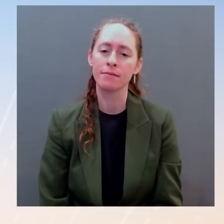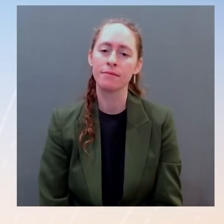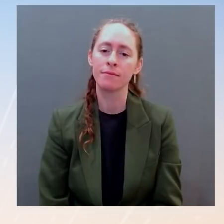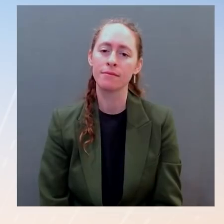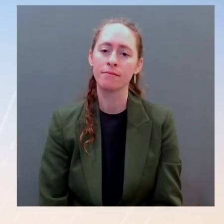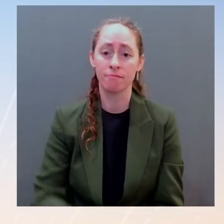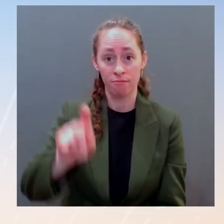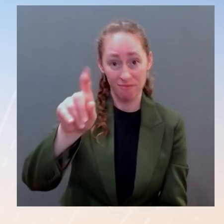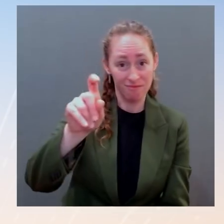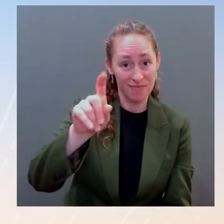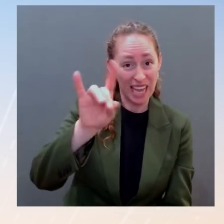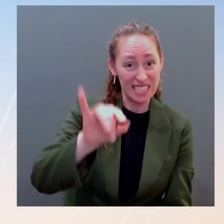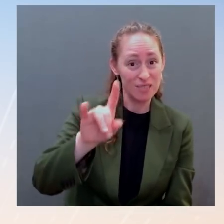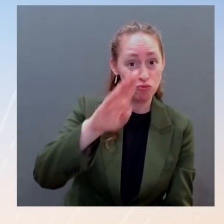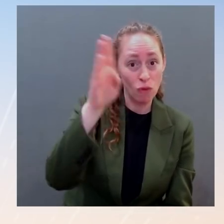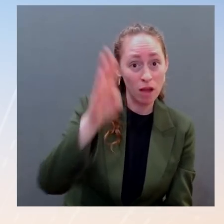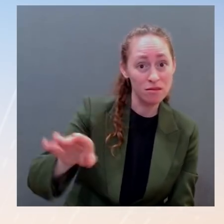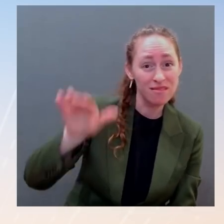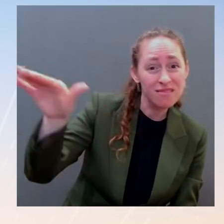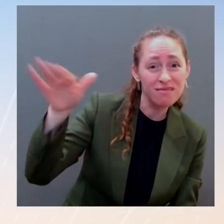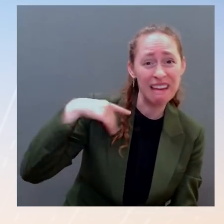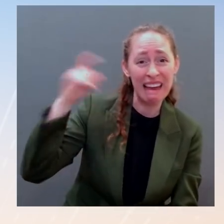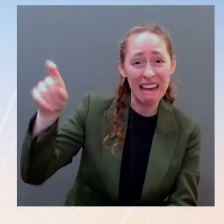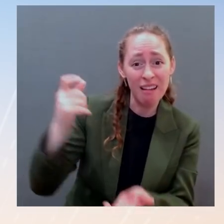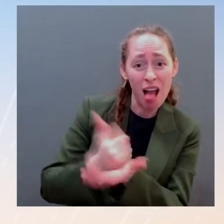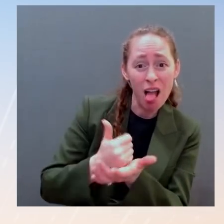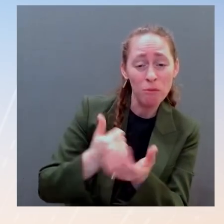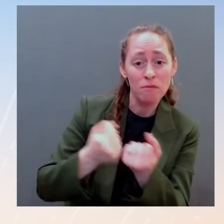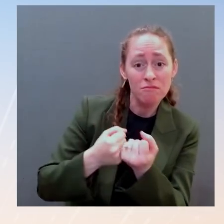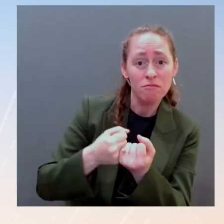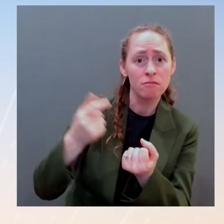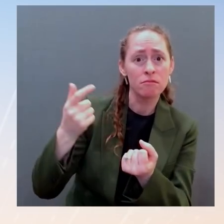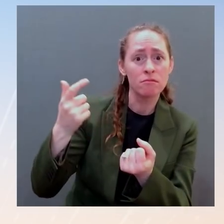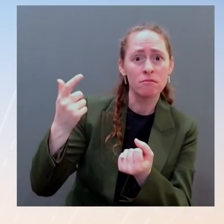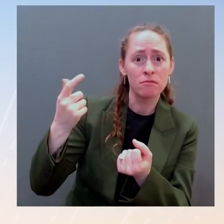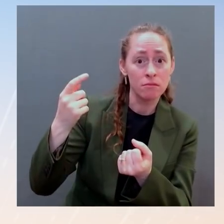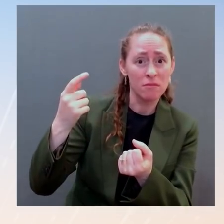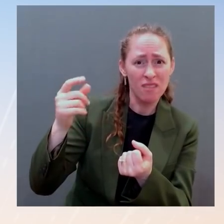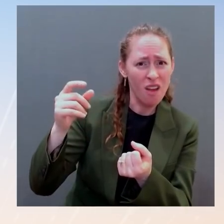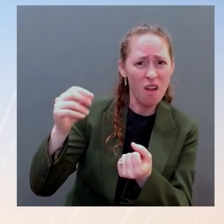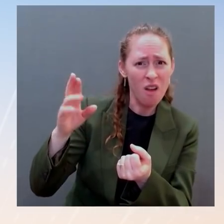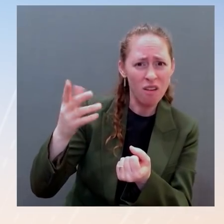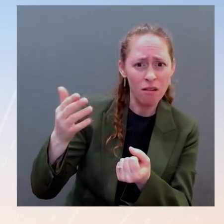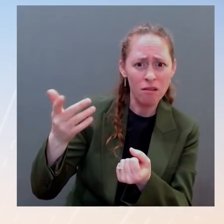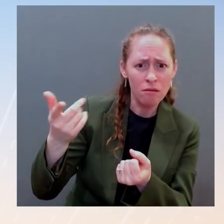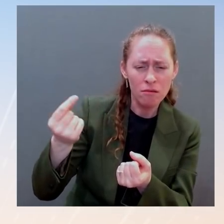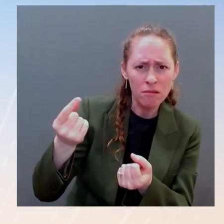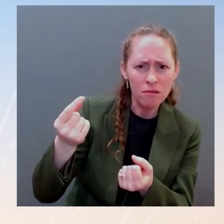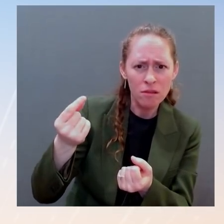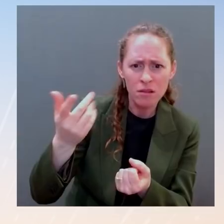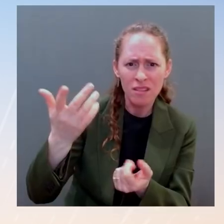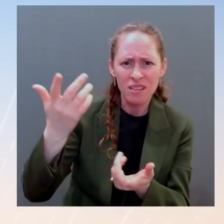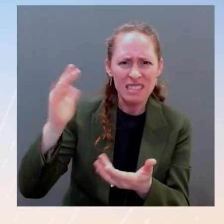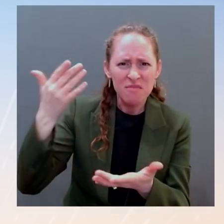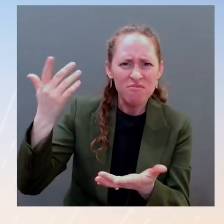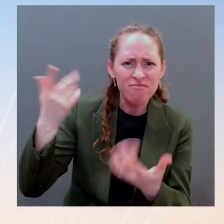The President obviously has a busy schedule. He has spoken with a range of global leaders but not every single one, and you just noted the State Department is in Brazil for a visit.